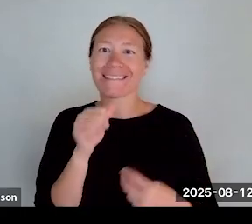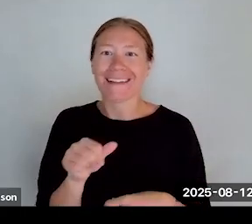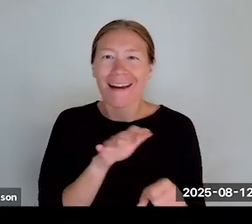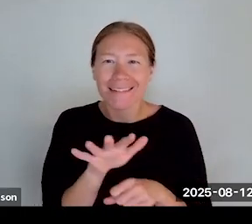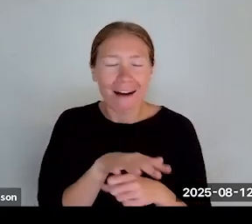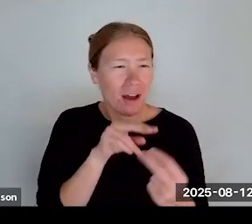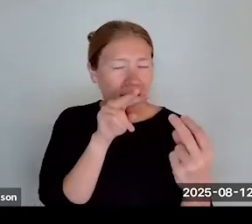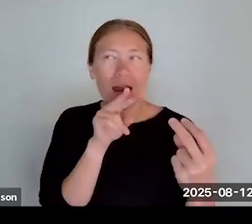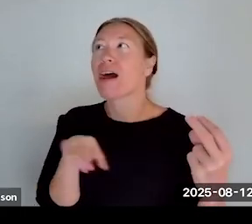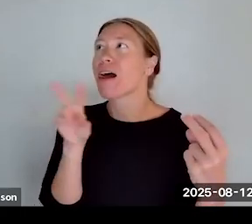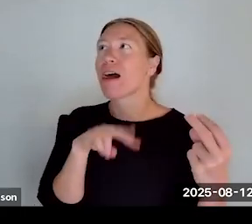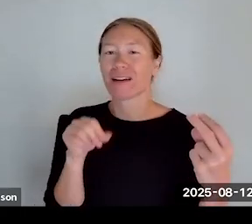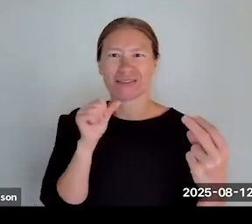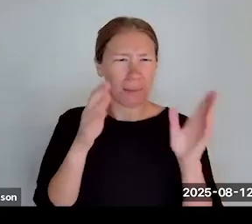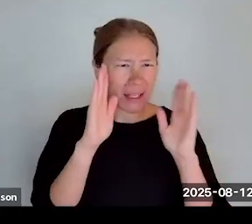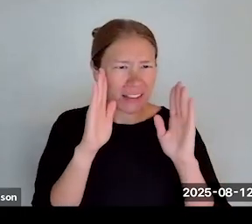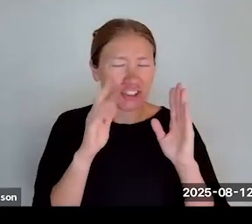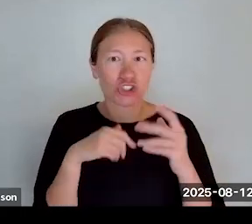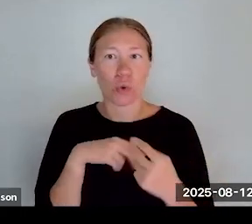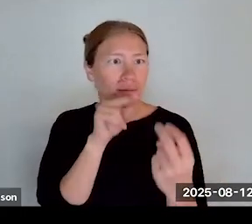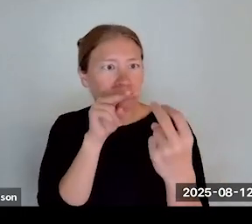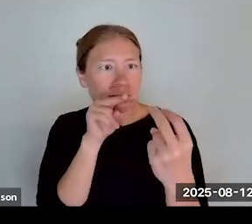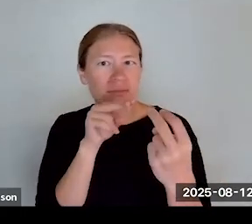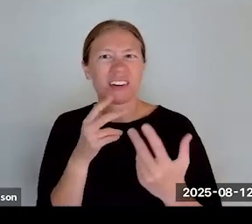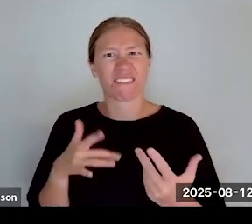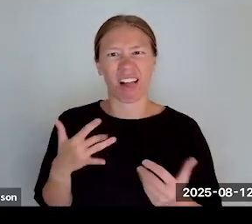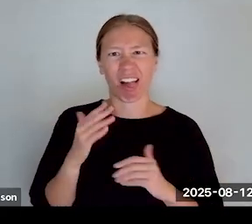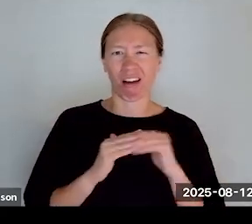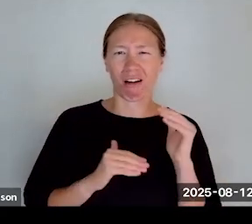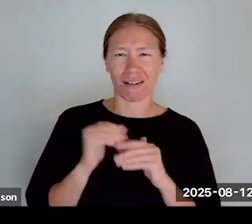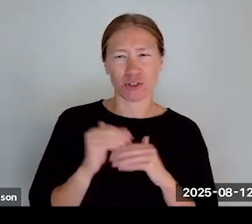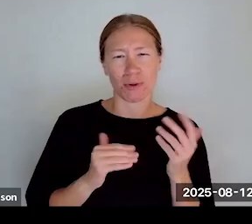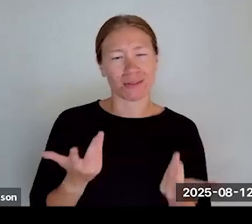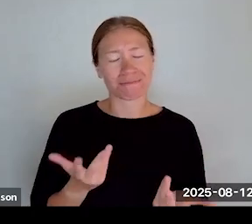while too much may be viewed as uncomfortable. Similarly, individuals may be judged